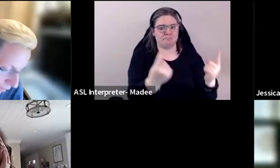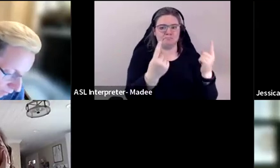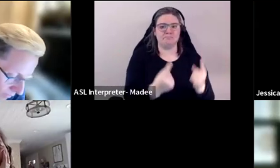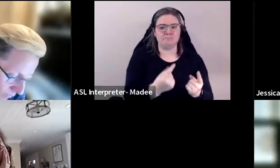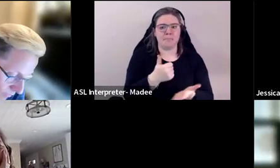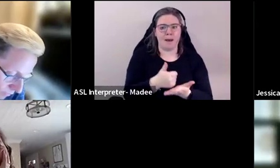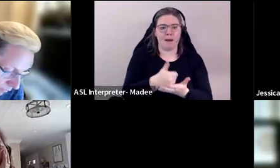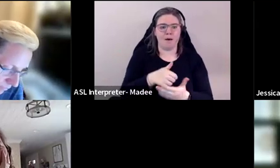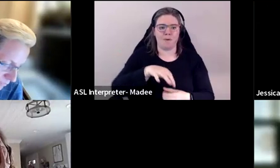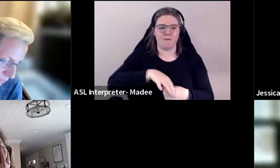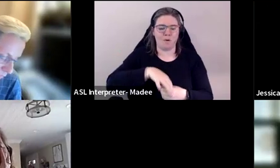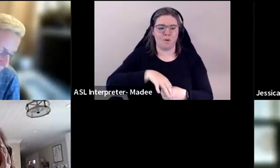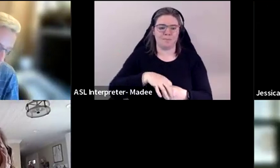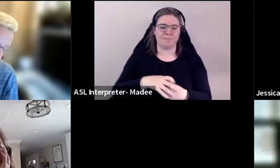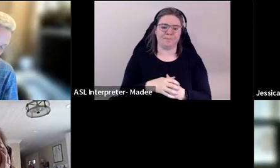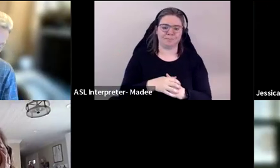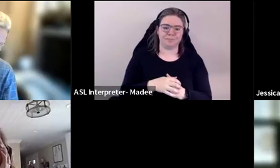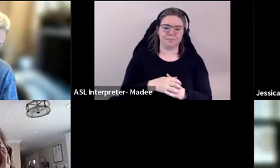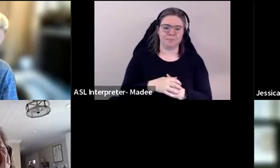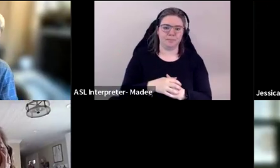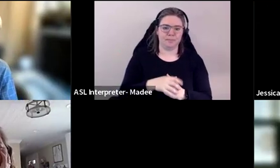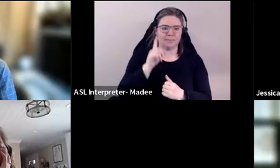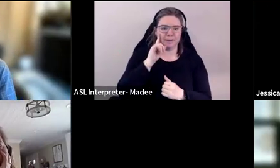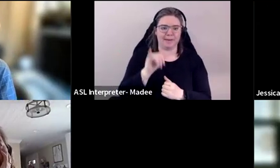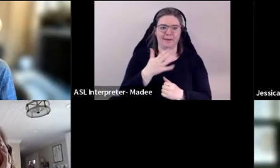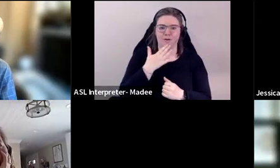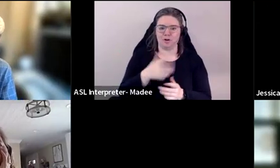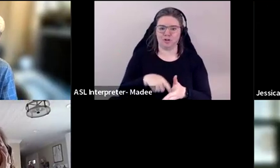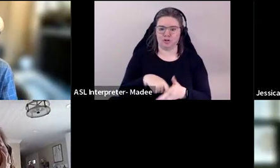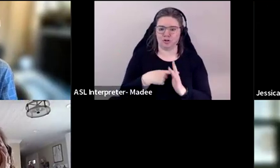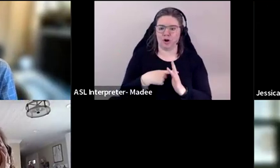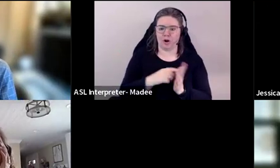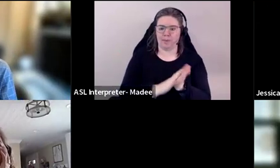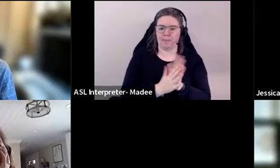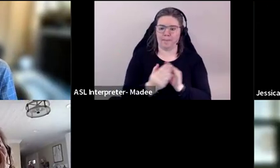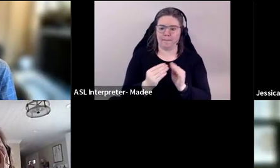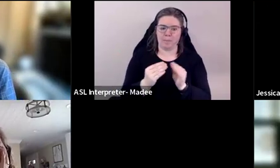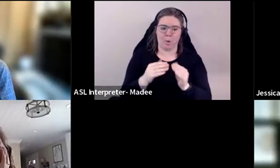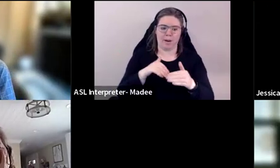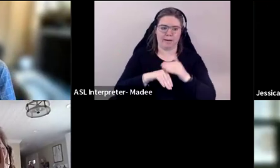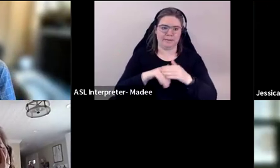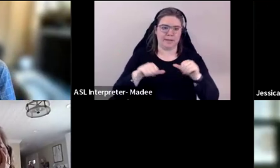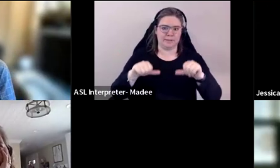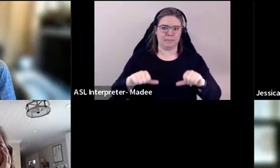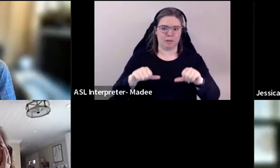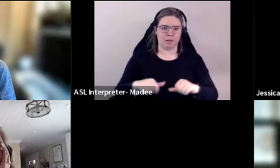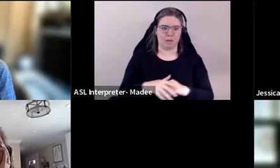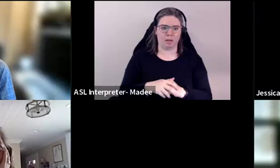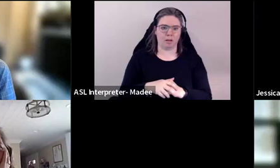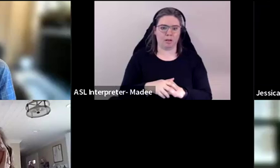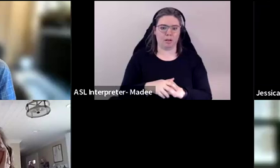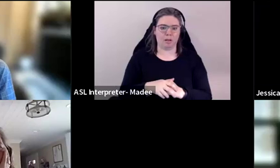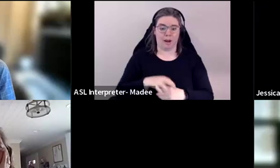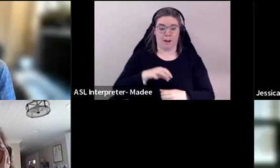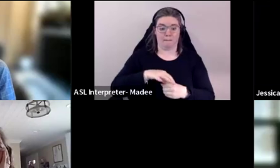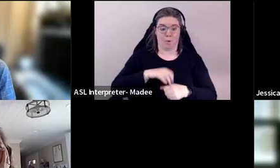Dee Henry they/she Independence Alliance: and so I think it's a good start to making voting more accessible and making sure that polling poll workers are ready for us at the polls.